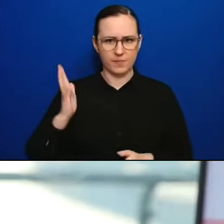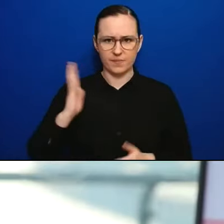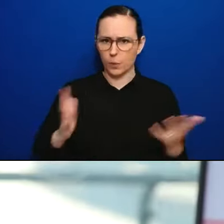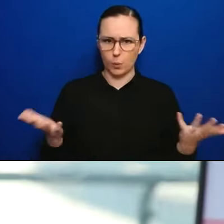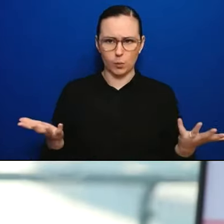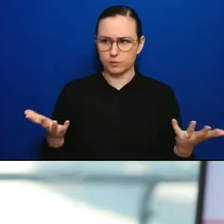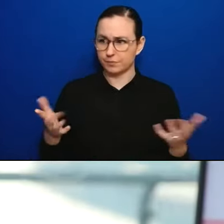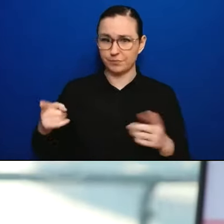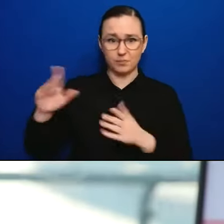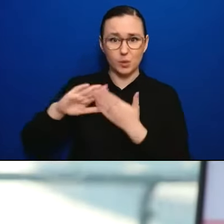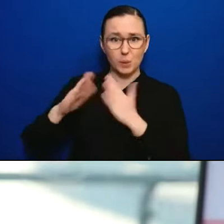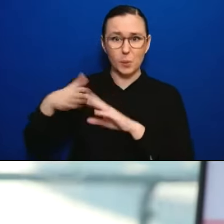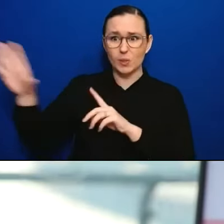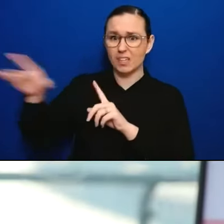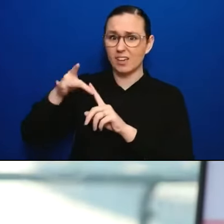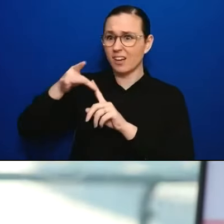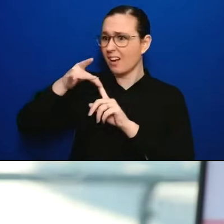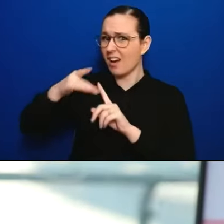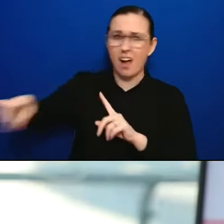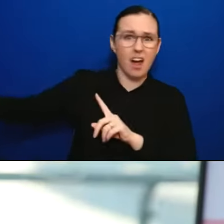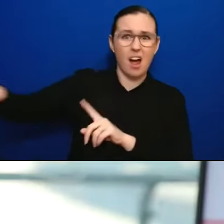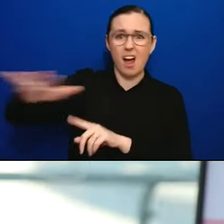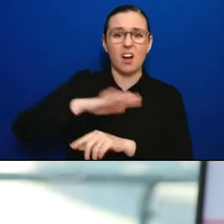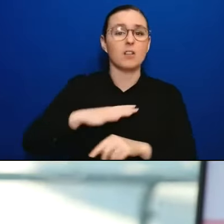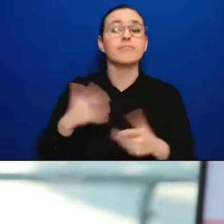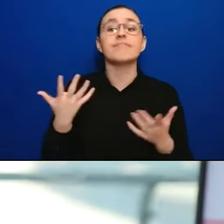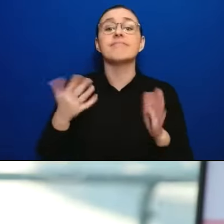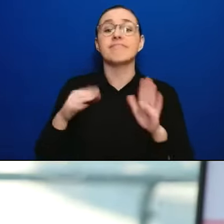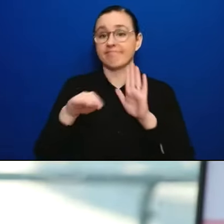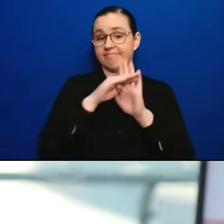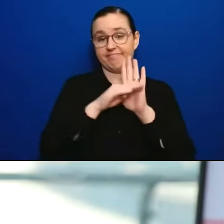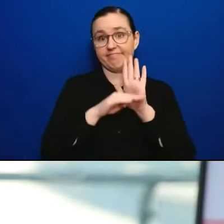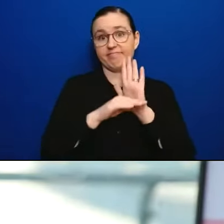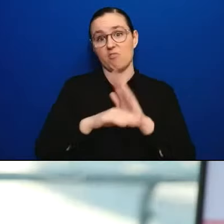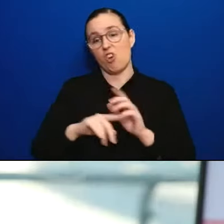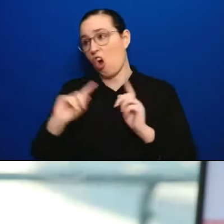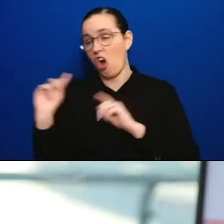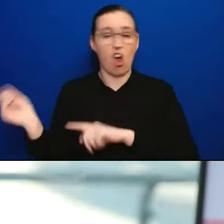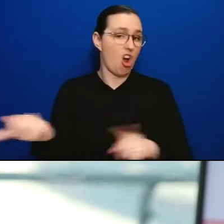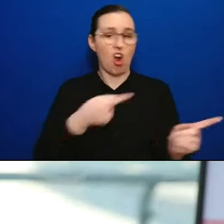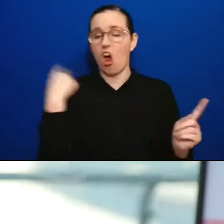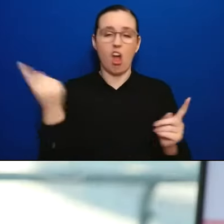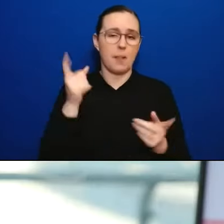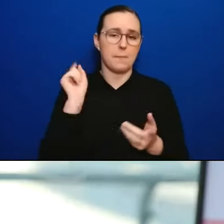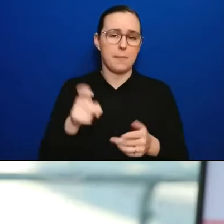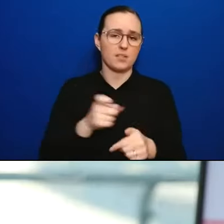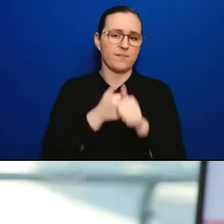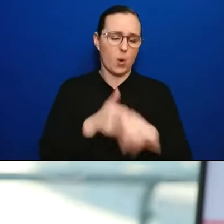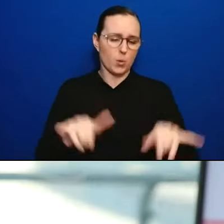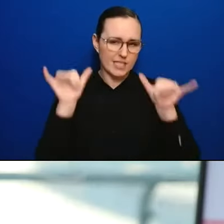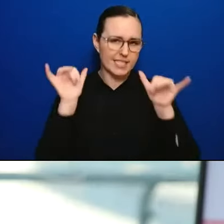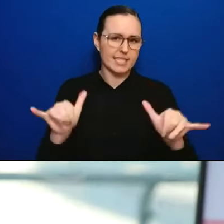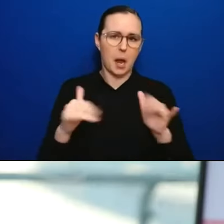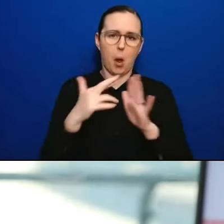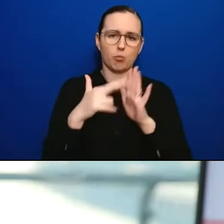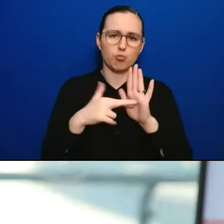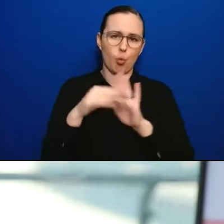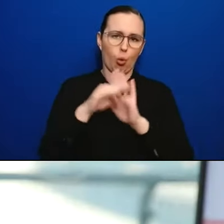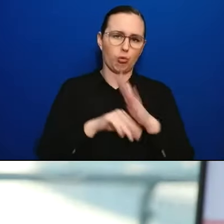blanket measures, one-size-fits-all, across the province when we had high levels of community